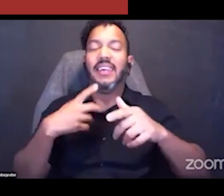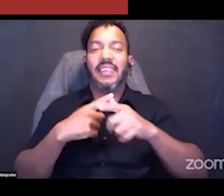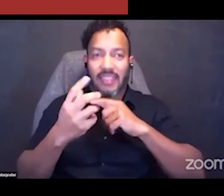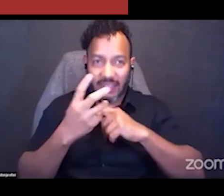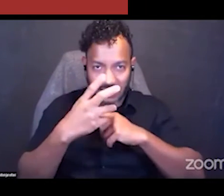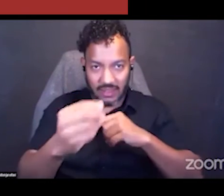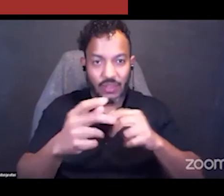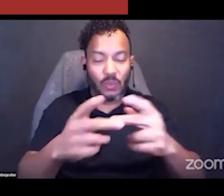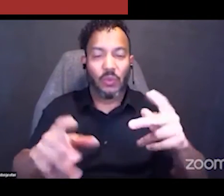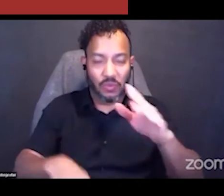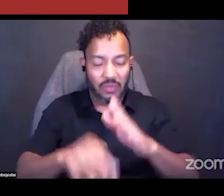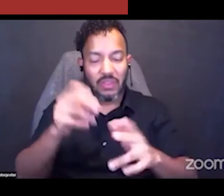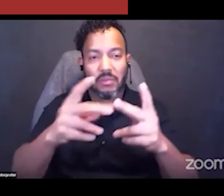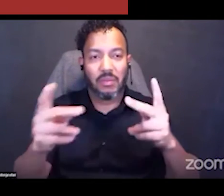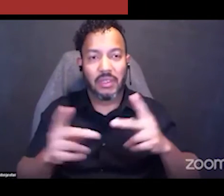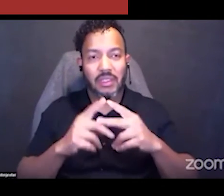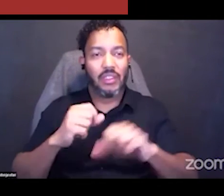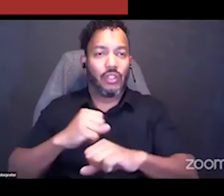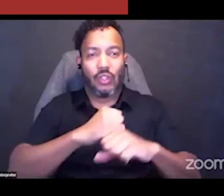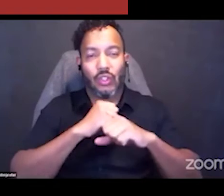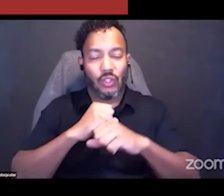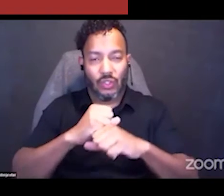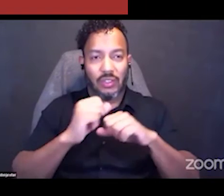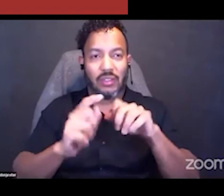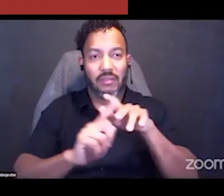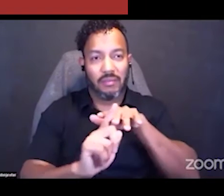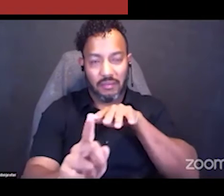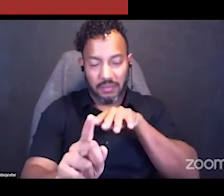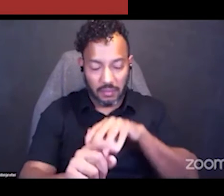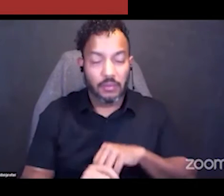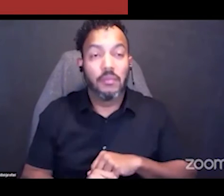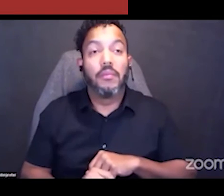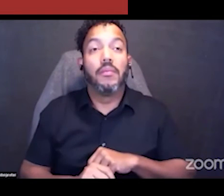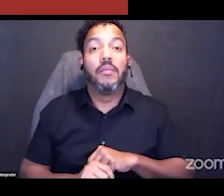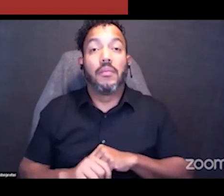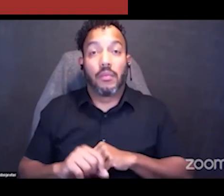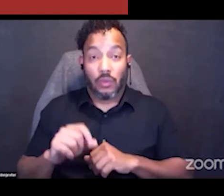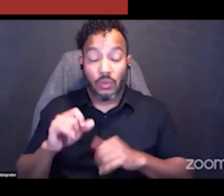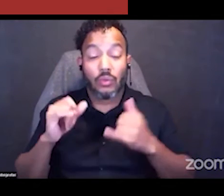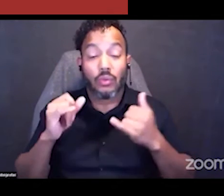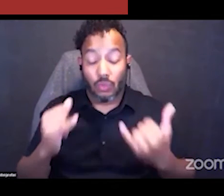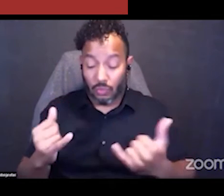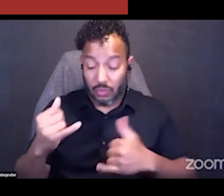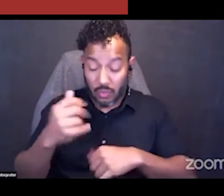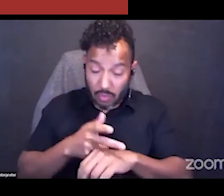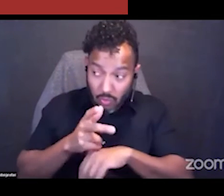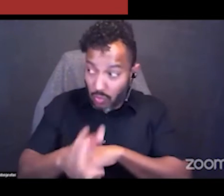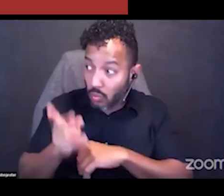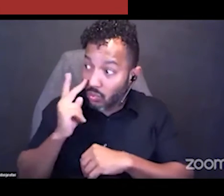Only to awaken this morning to see not one but two fires on the ridge and in the last